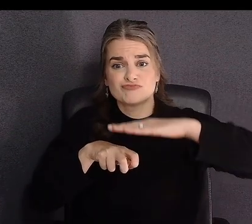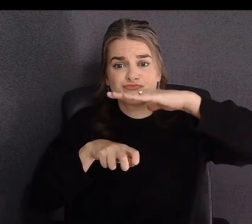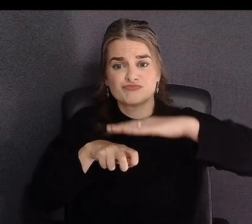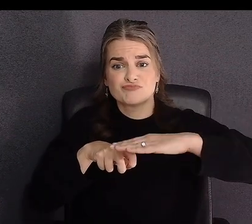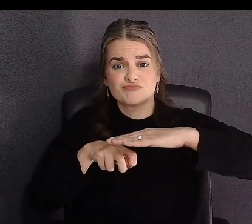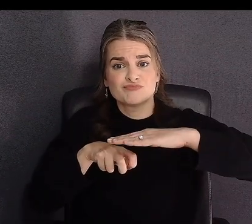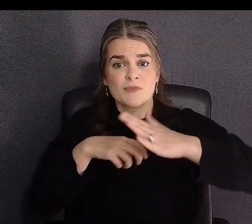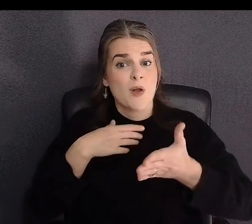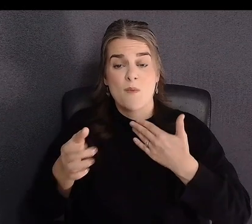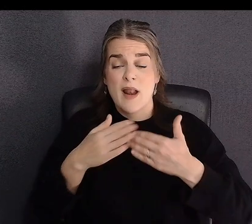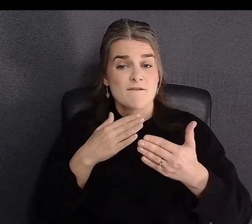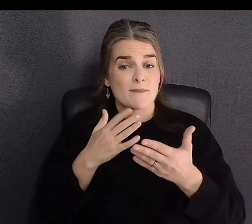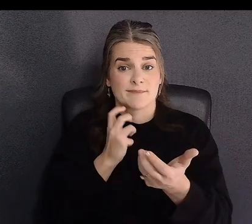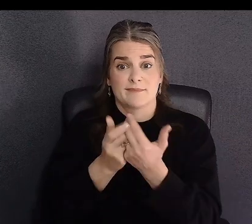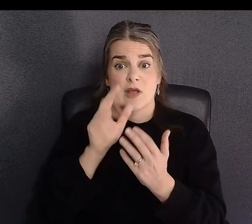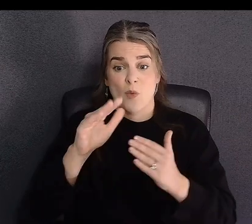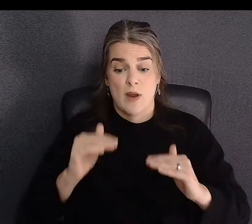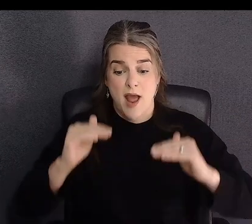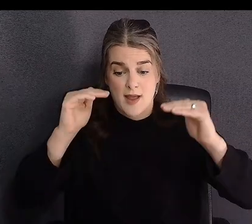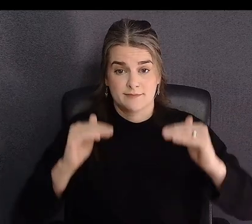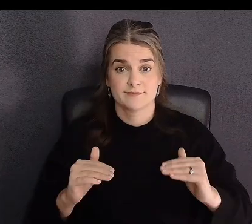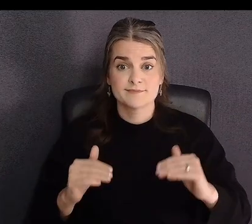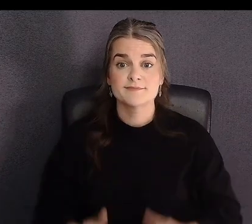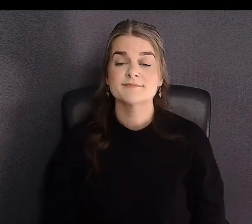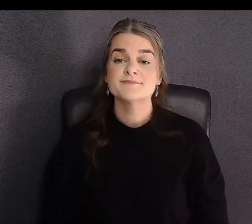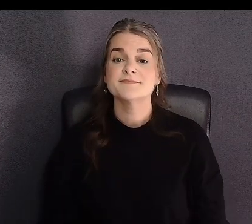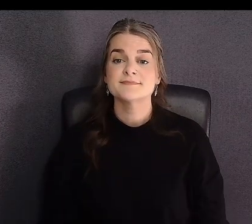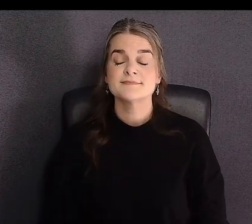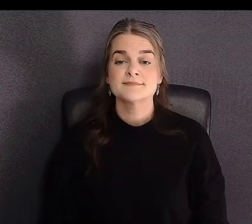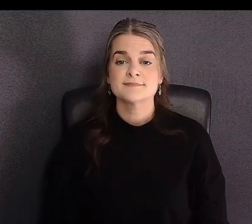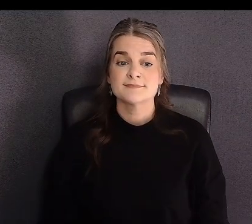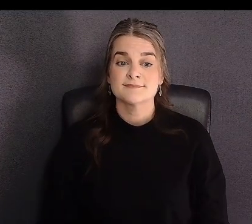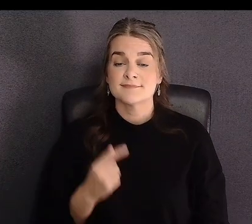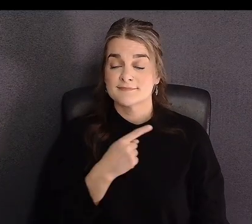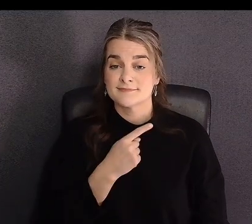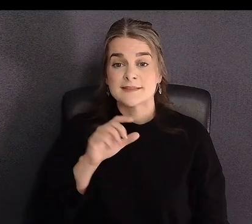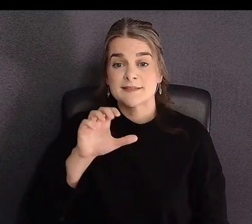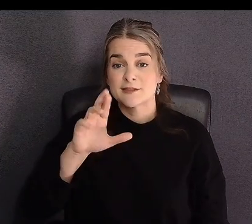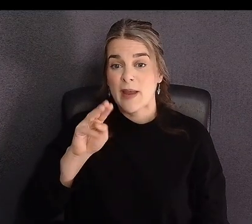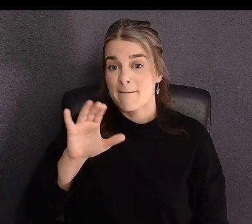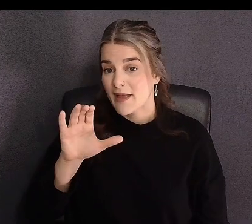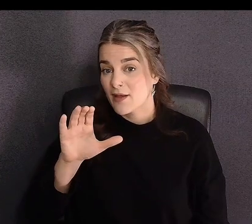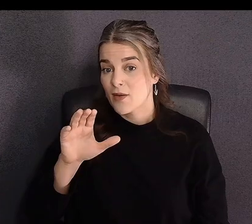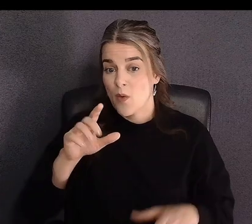height is best for you. This is the ceramic wheel or the adaptive wheel.